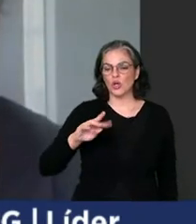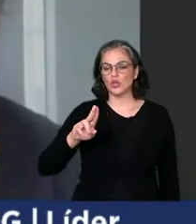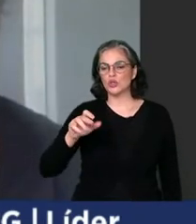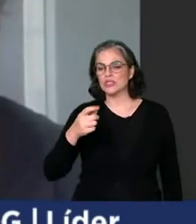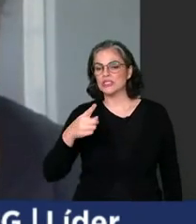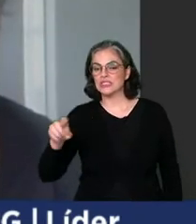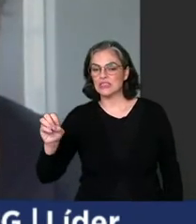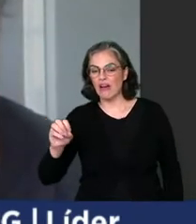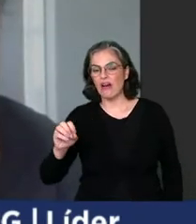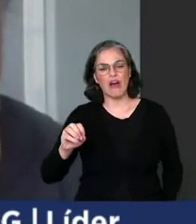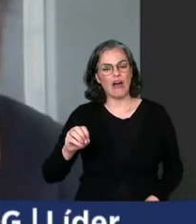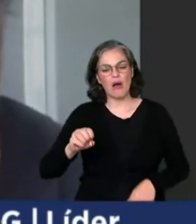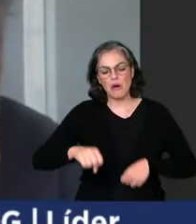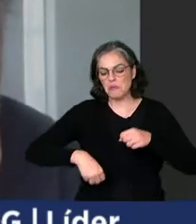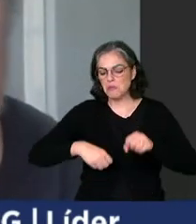COM QUE ELES SEJAM SACRIFICADOS NESSAS PROVAS.